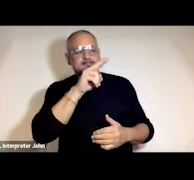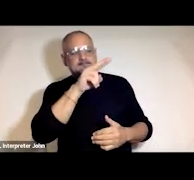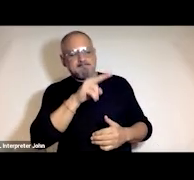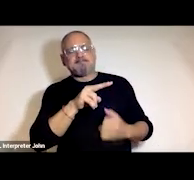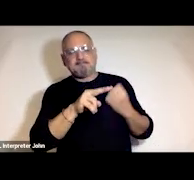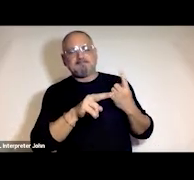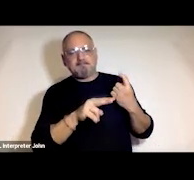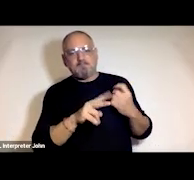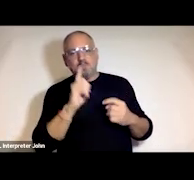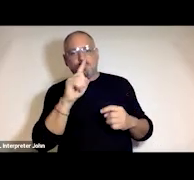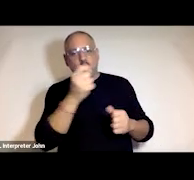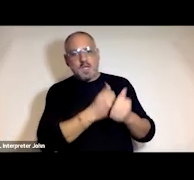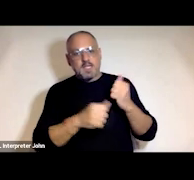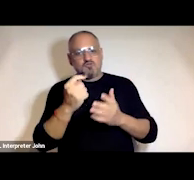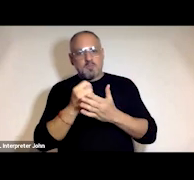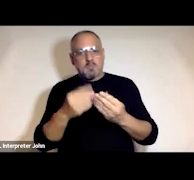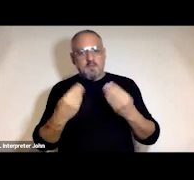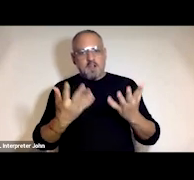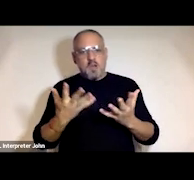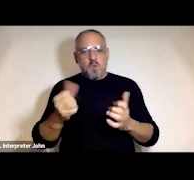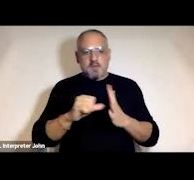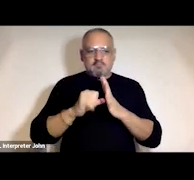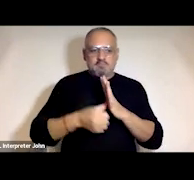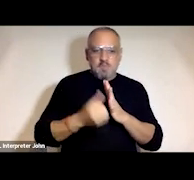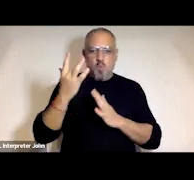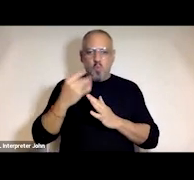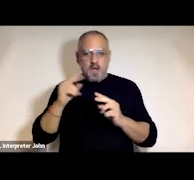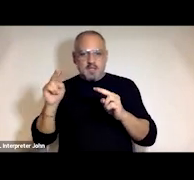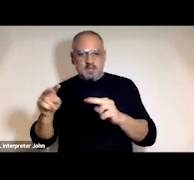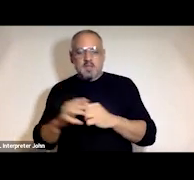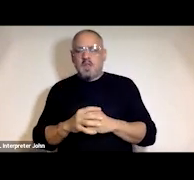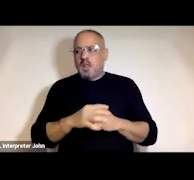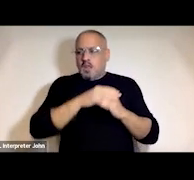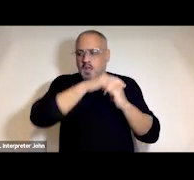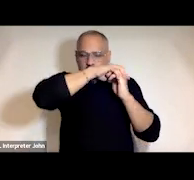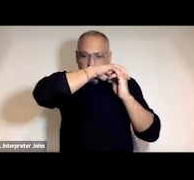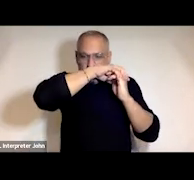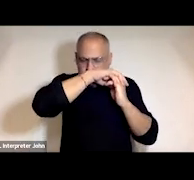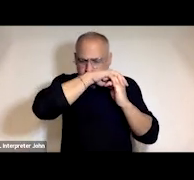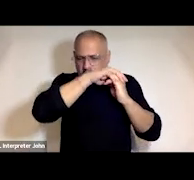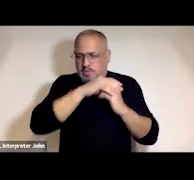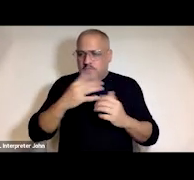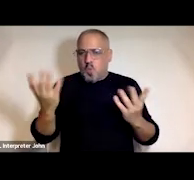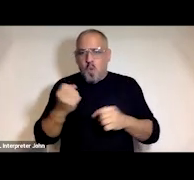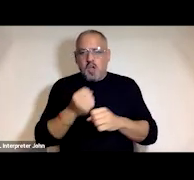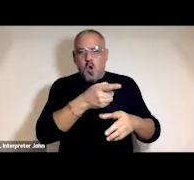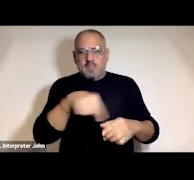But for each treatment provider, you want to emphasize why they were seen, so what led them to being treated by that provider,